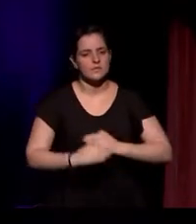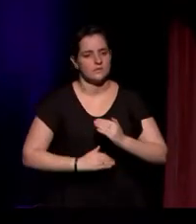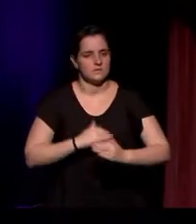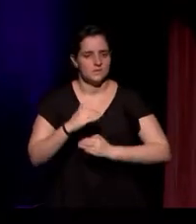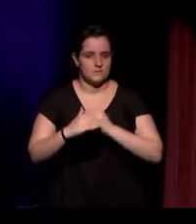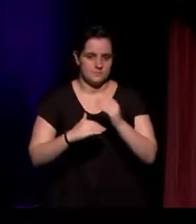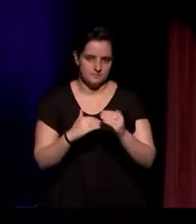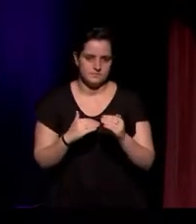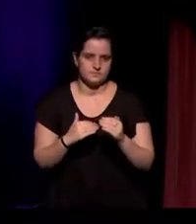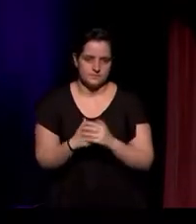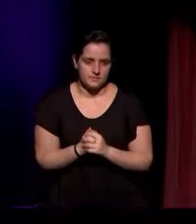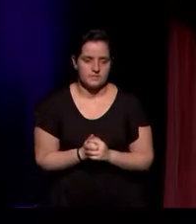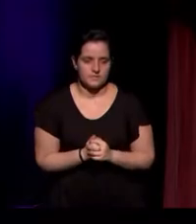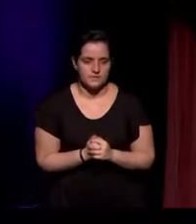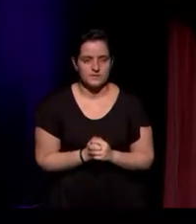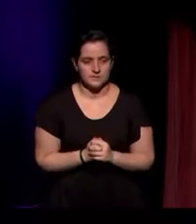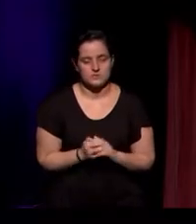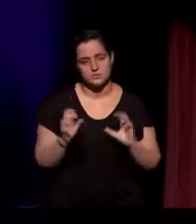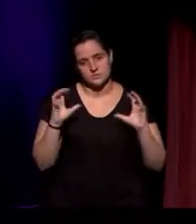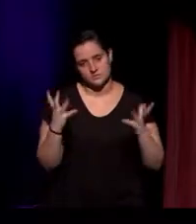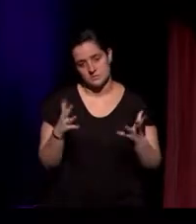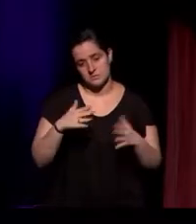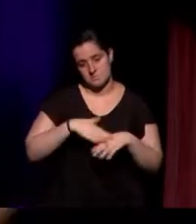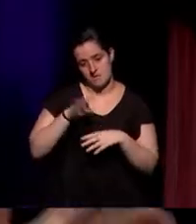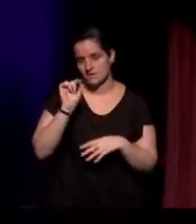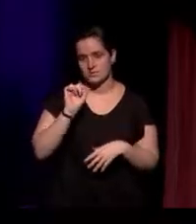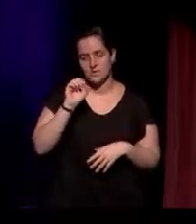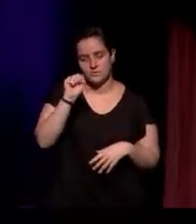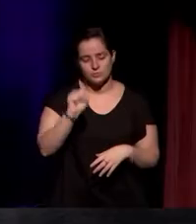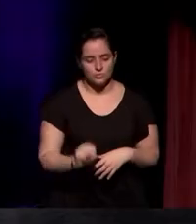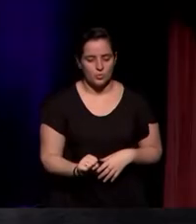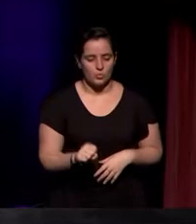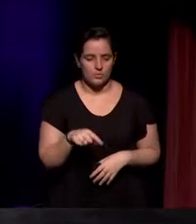which happened more in the south because it was a development